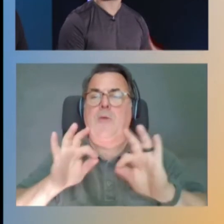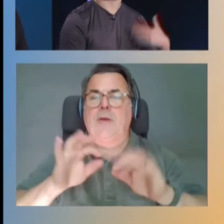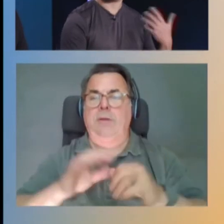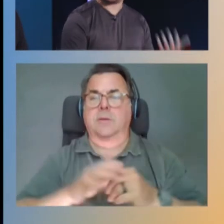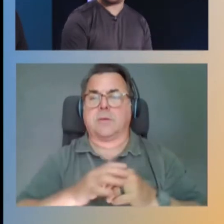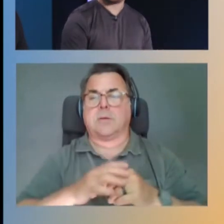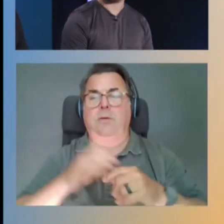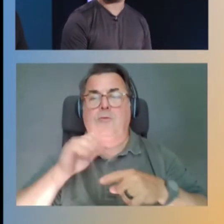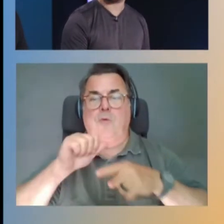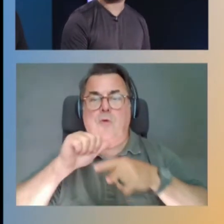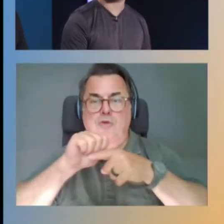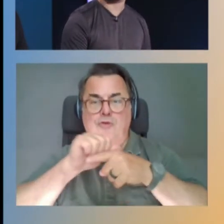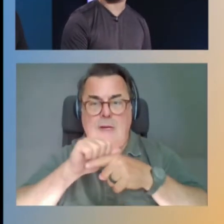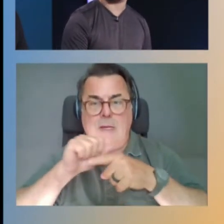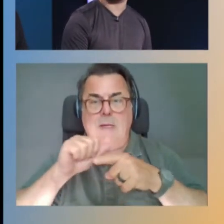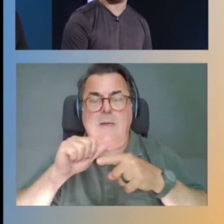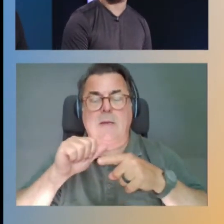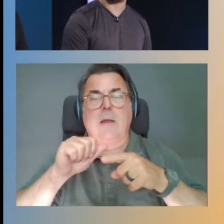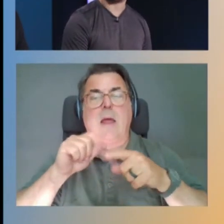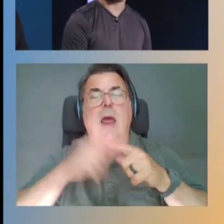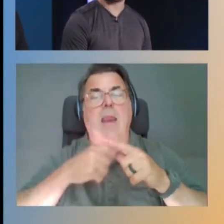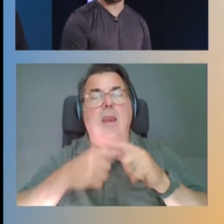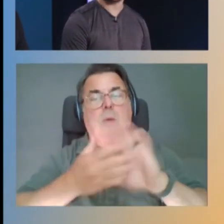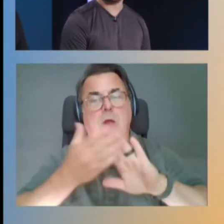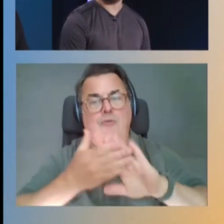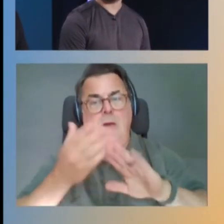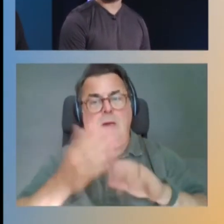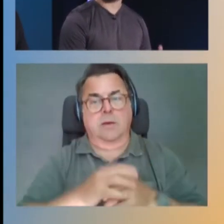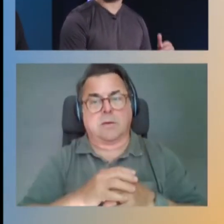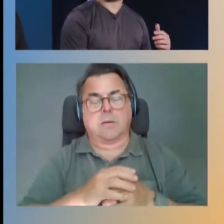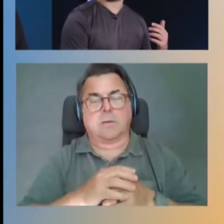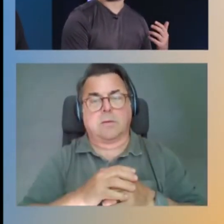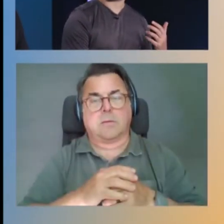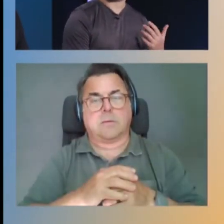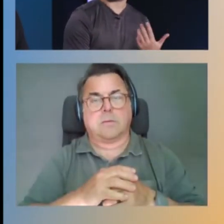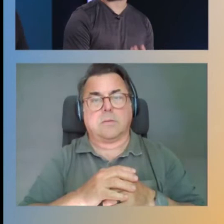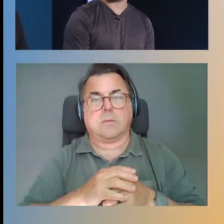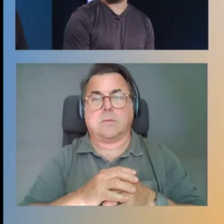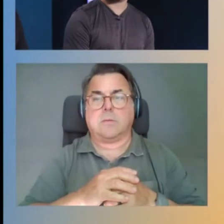And then we are able to run it on the device. [Art] Wow. - Now a training run